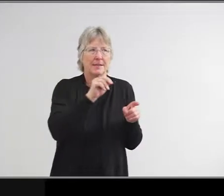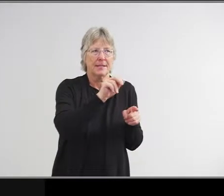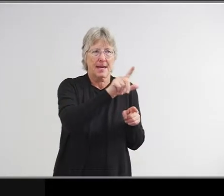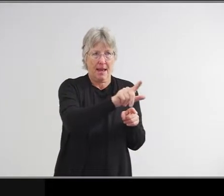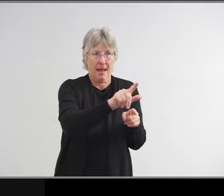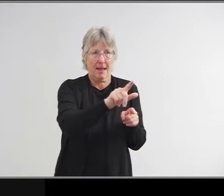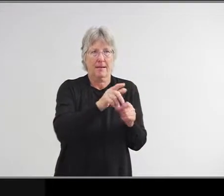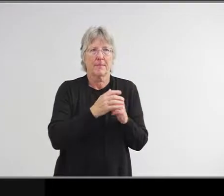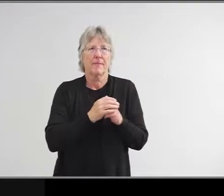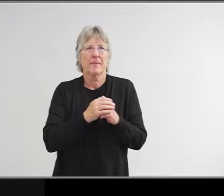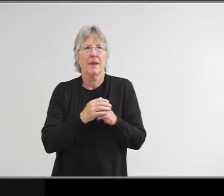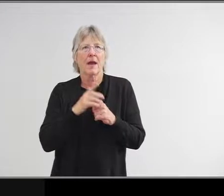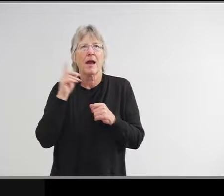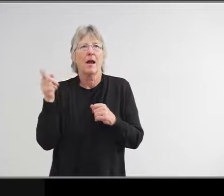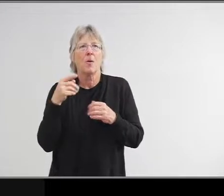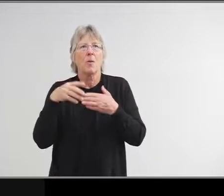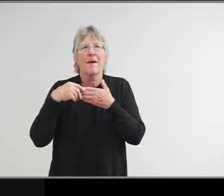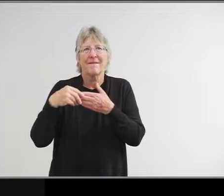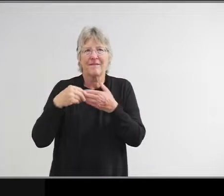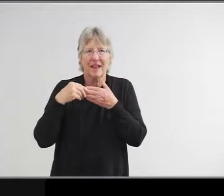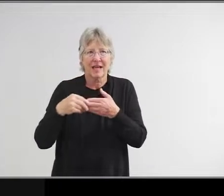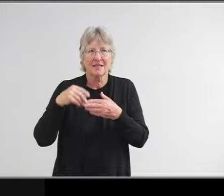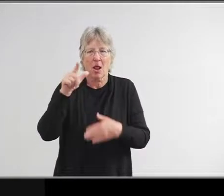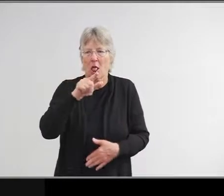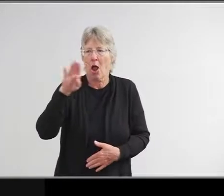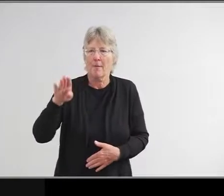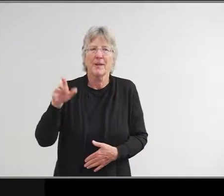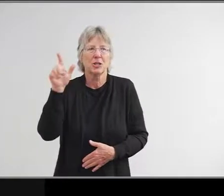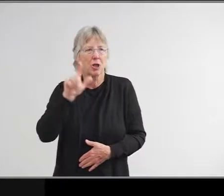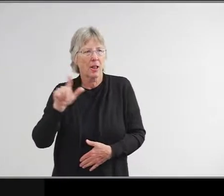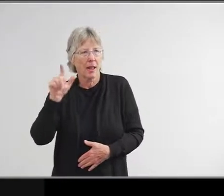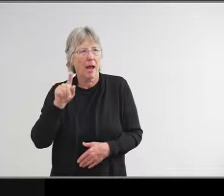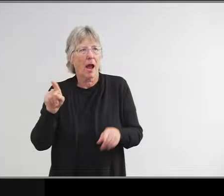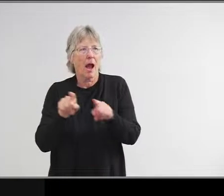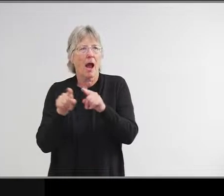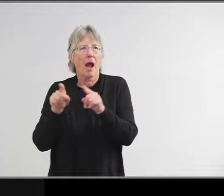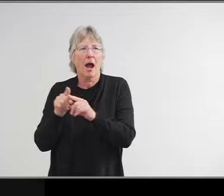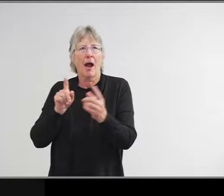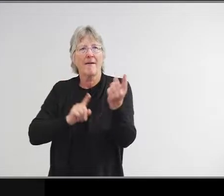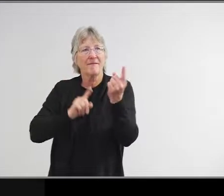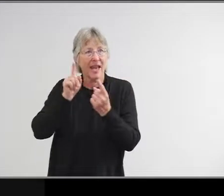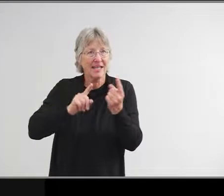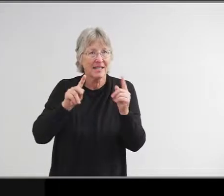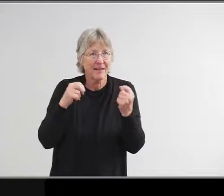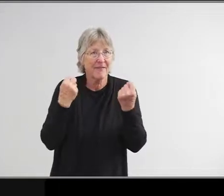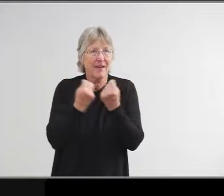with Long Beach Public Library and multiple studios. Our face-to-face teaming have shifted to planning virtual ones.